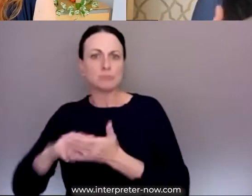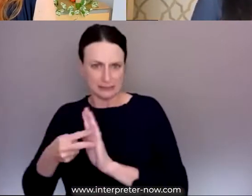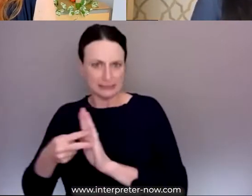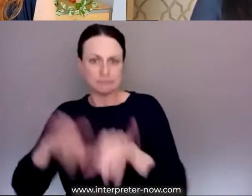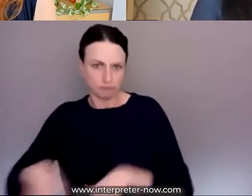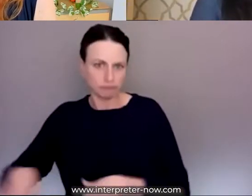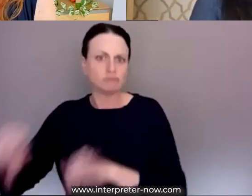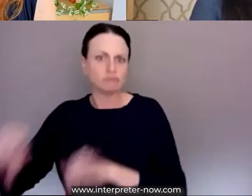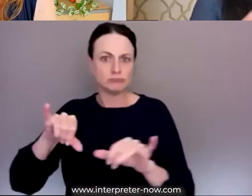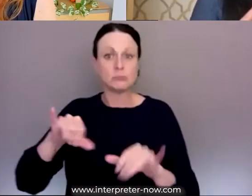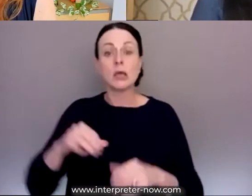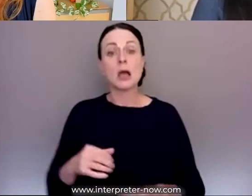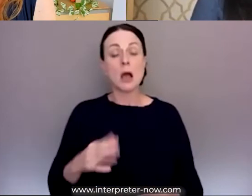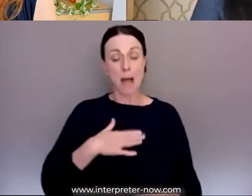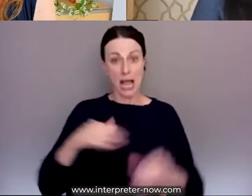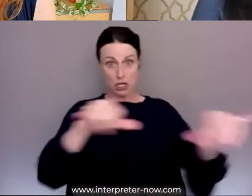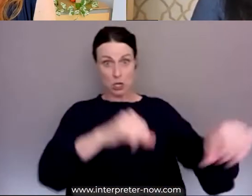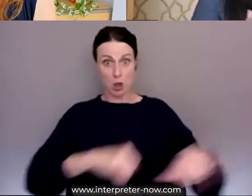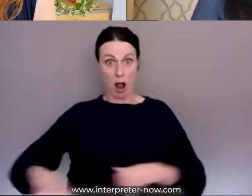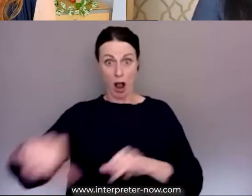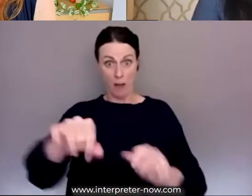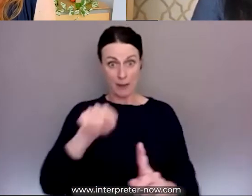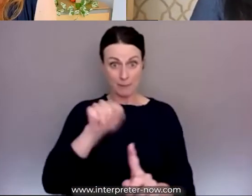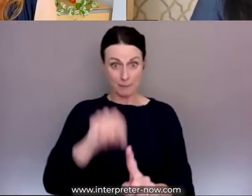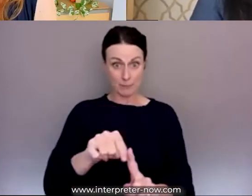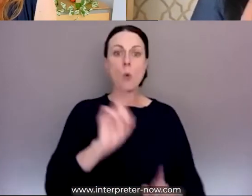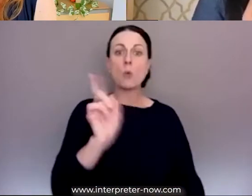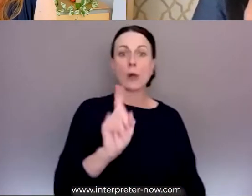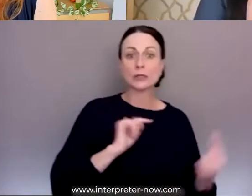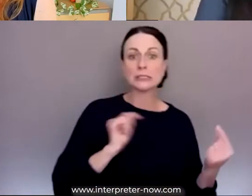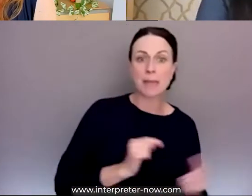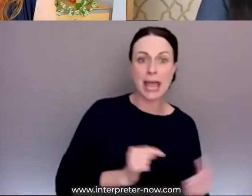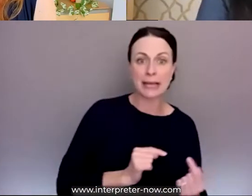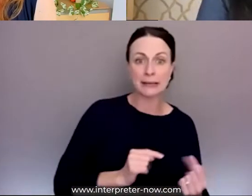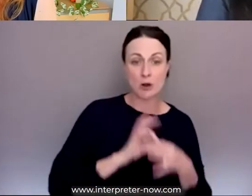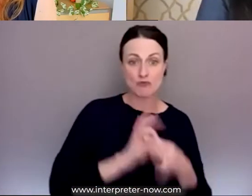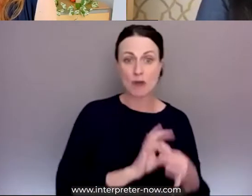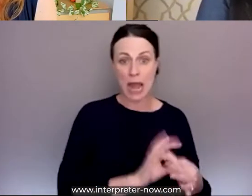In the common ground work I do I always try to start with that. Where is the pain? Where can I relate to your pain?